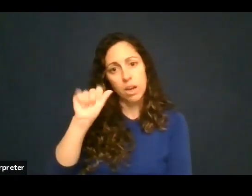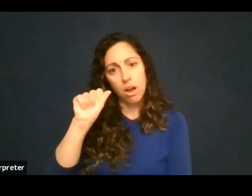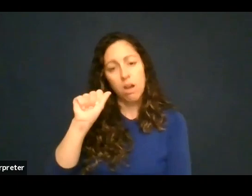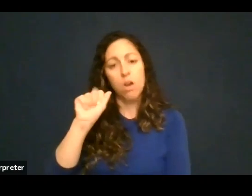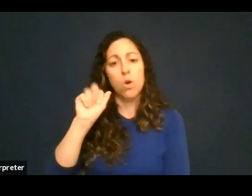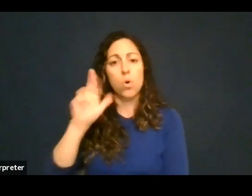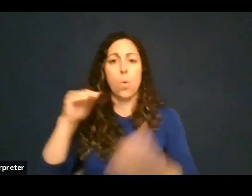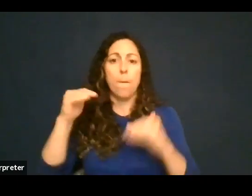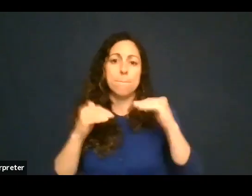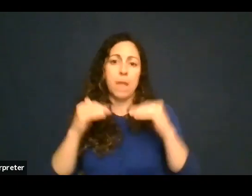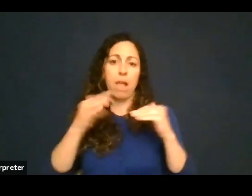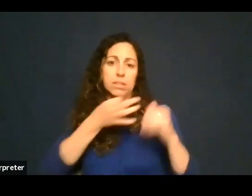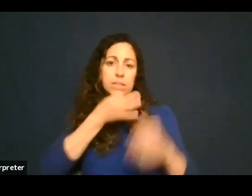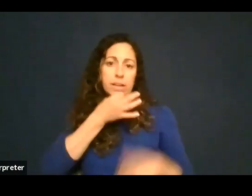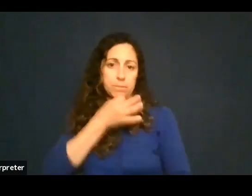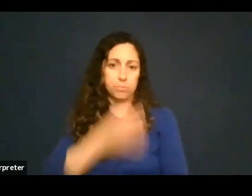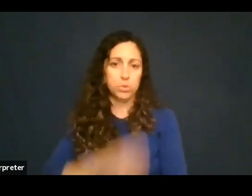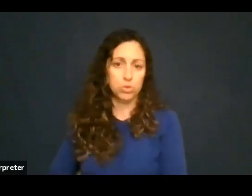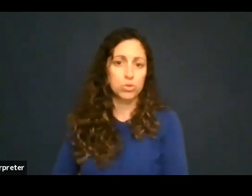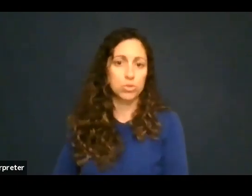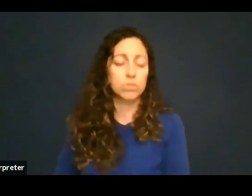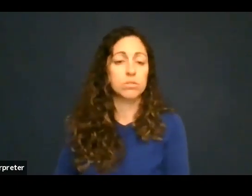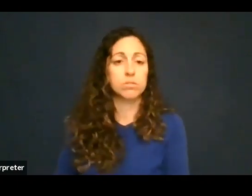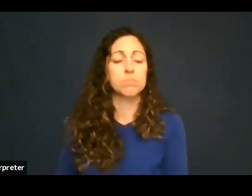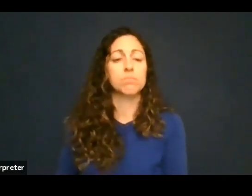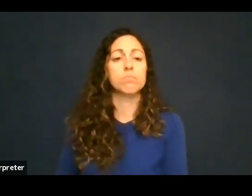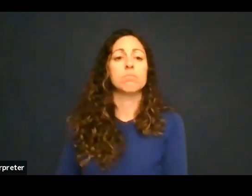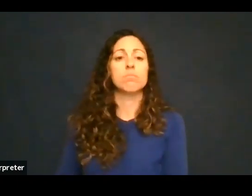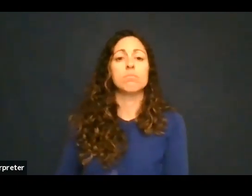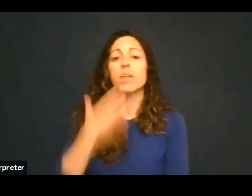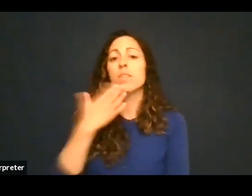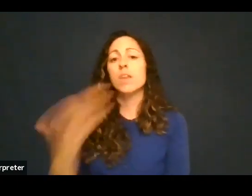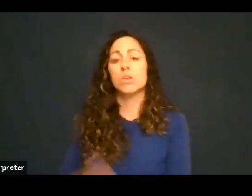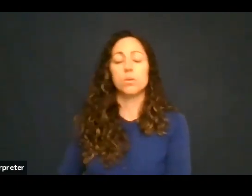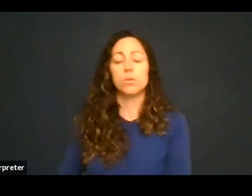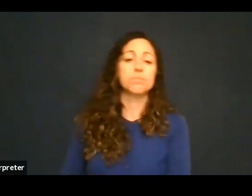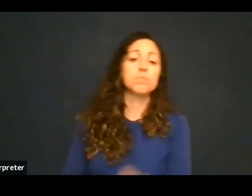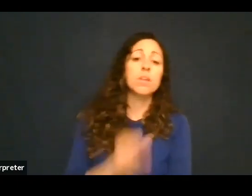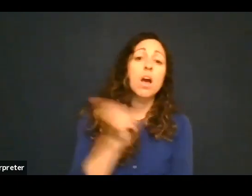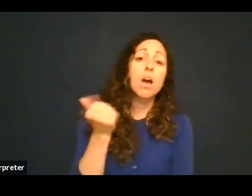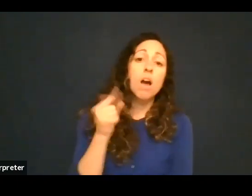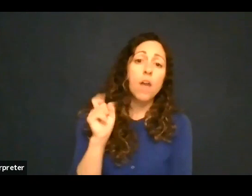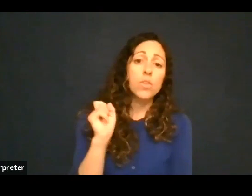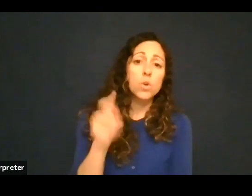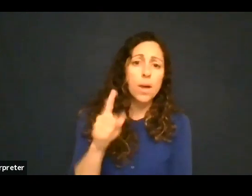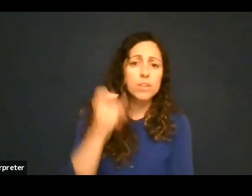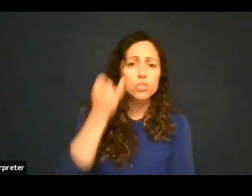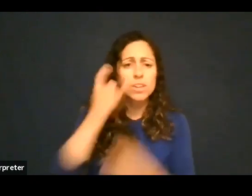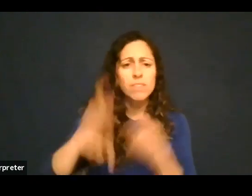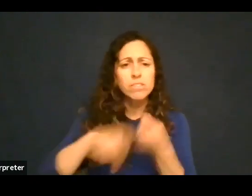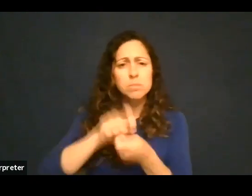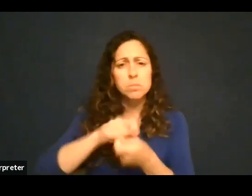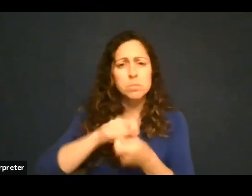One of the other questions is, if your particular type of Usher syndrome doesn't seem to be represented